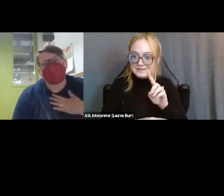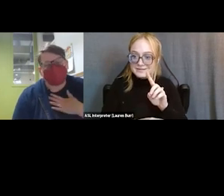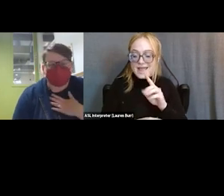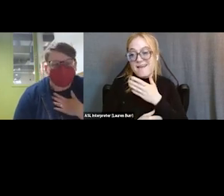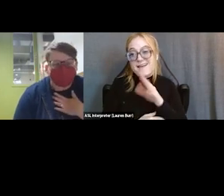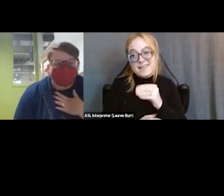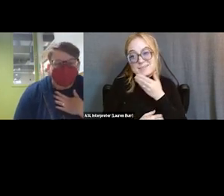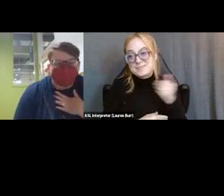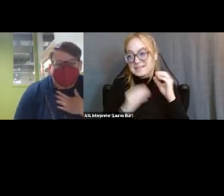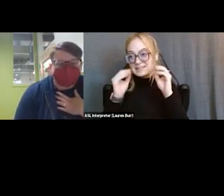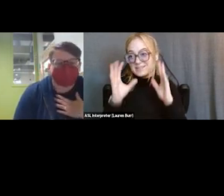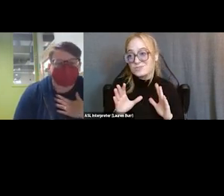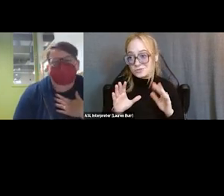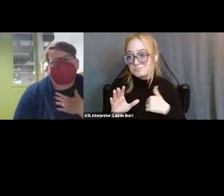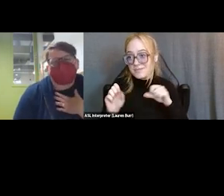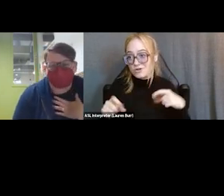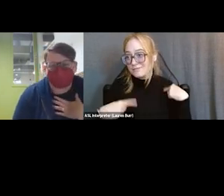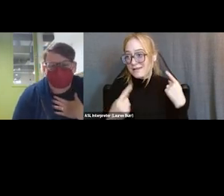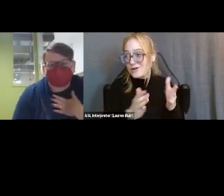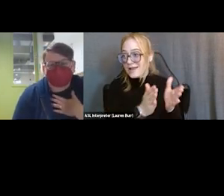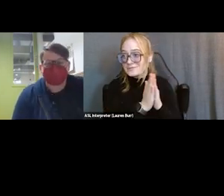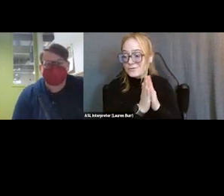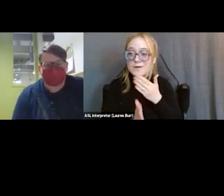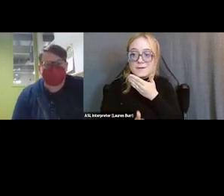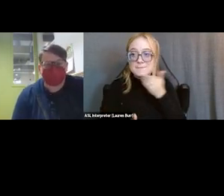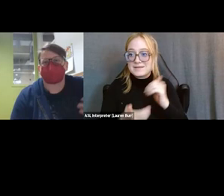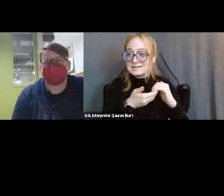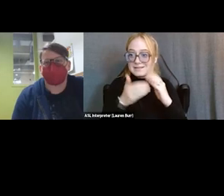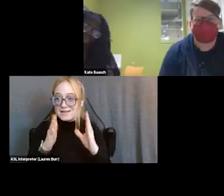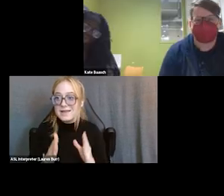that I could ever ask for and one of the best collaborators is Ms. Forde.